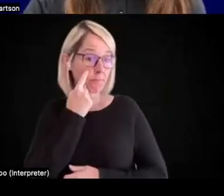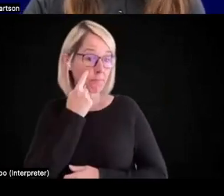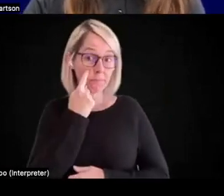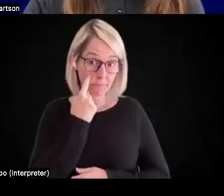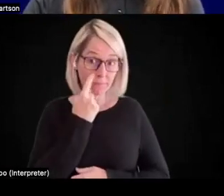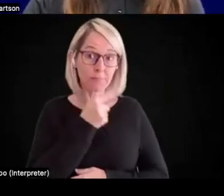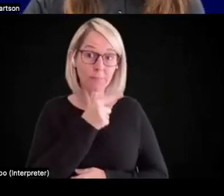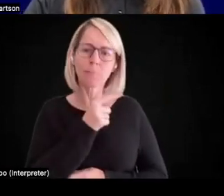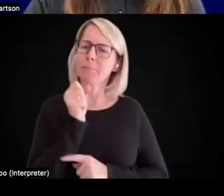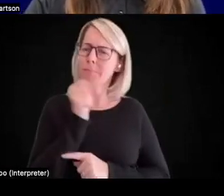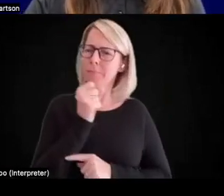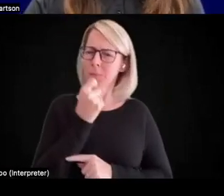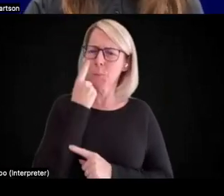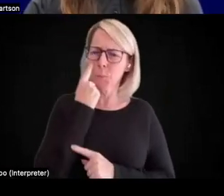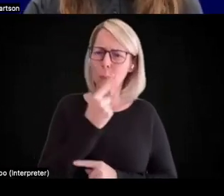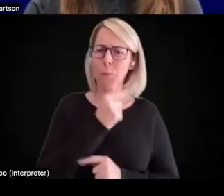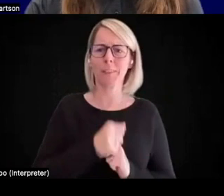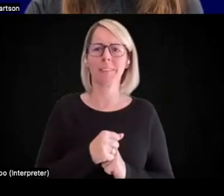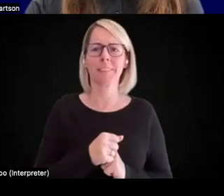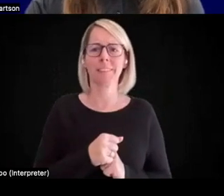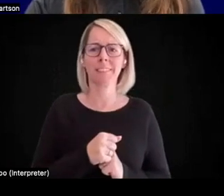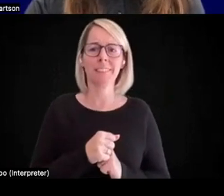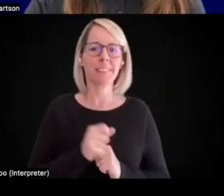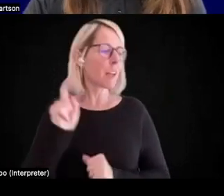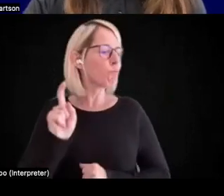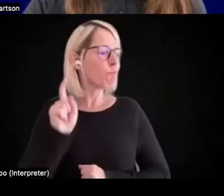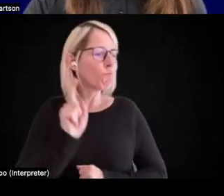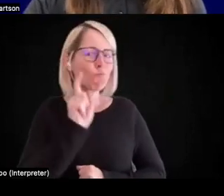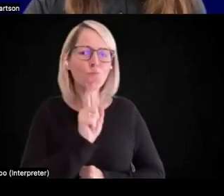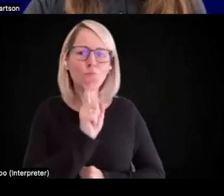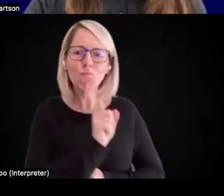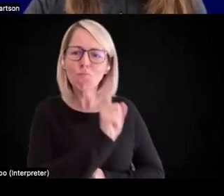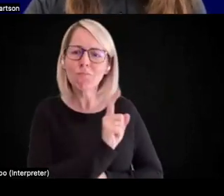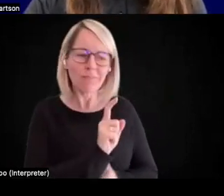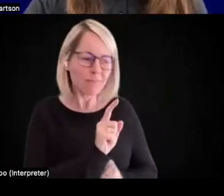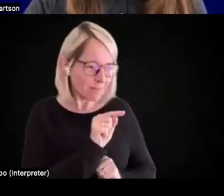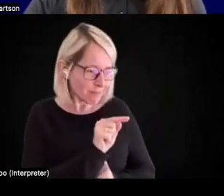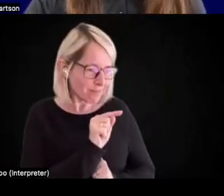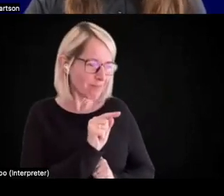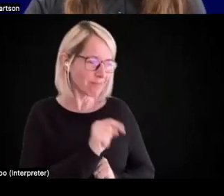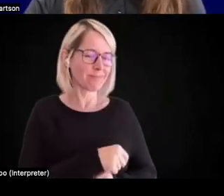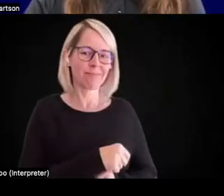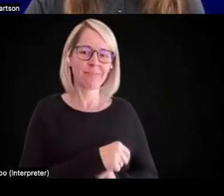he notices by going over to the child, he notices by looking at the ant and looking